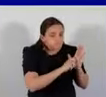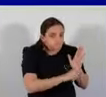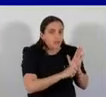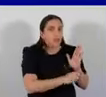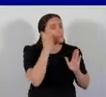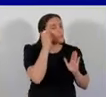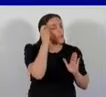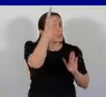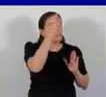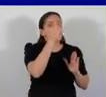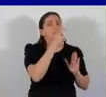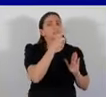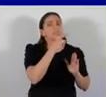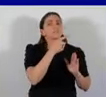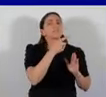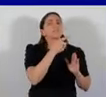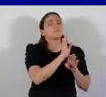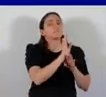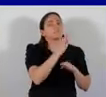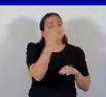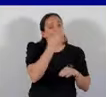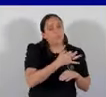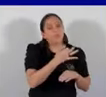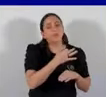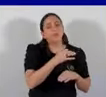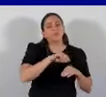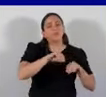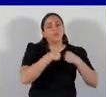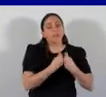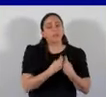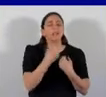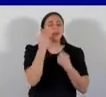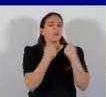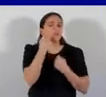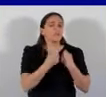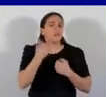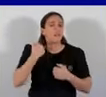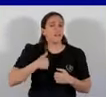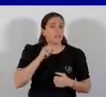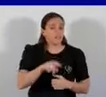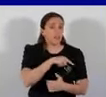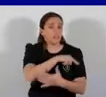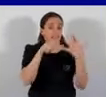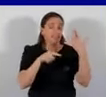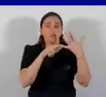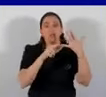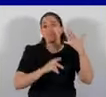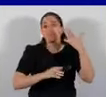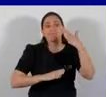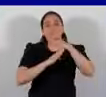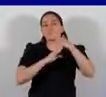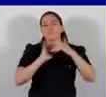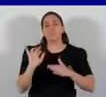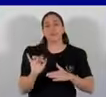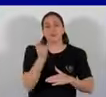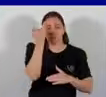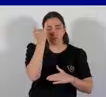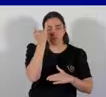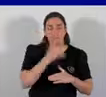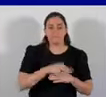Was the one who tutored the doctoral thesis of Miguel Cedroski He was probably one of the five best economists in Argentine history